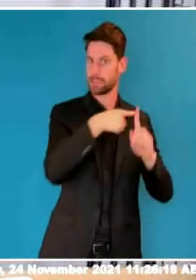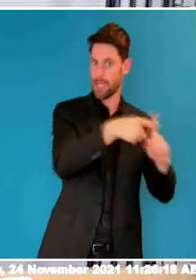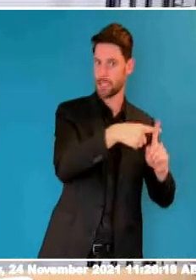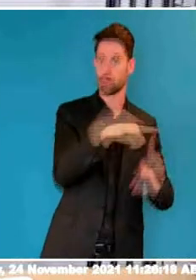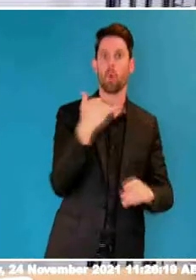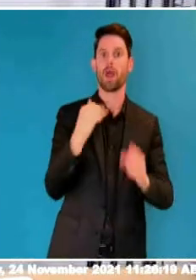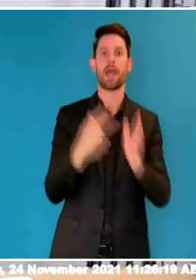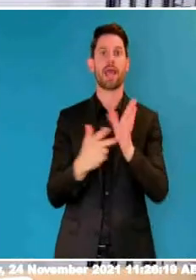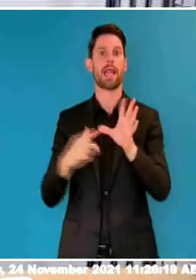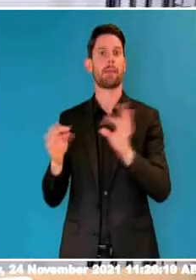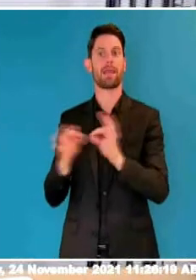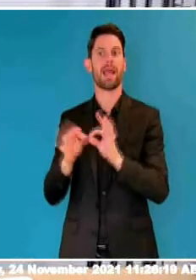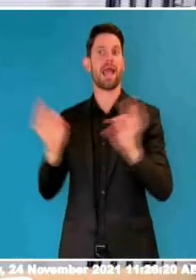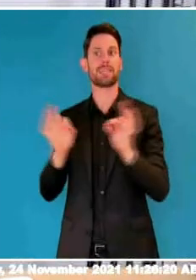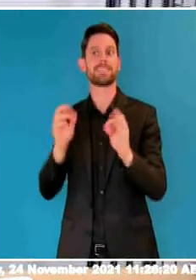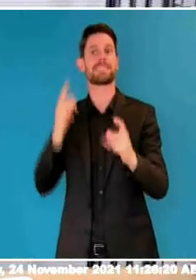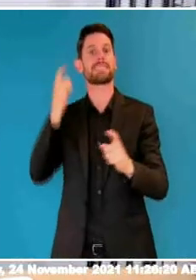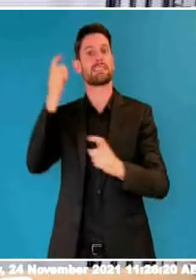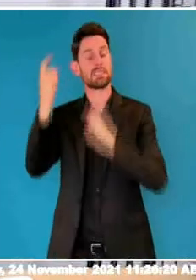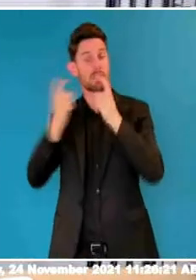not directed attention to whether there ought to be targets?